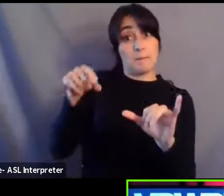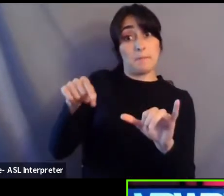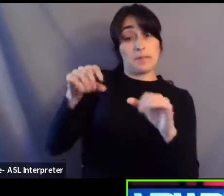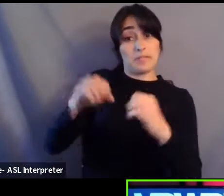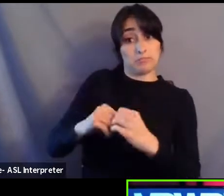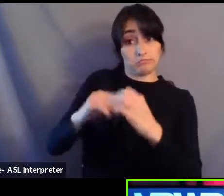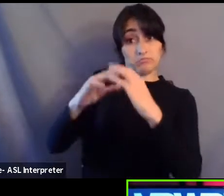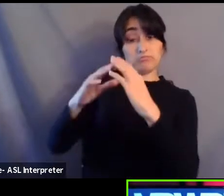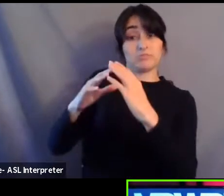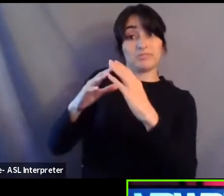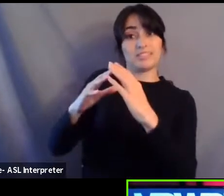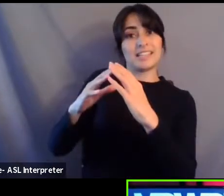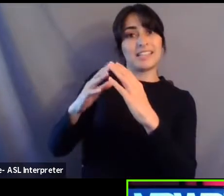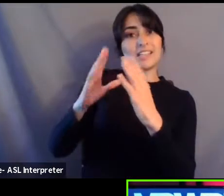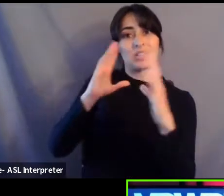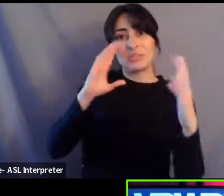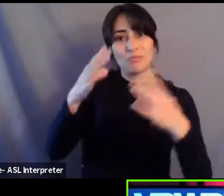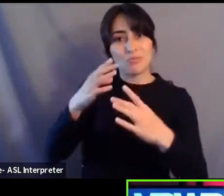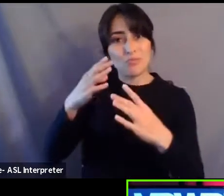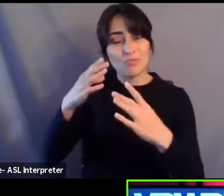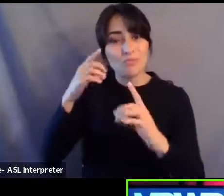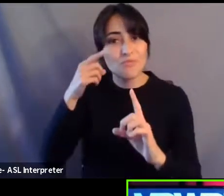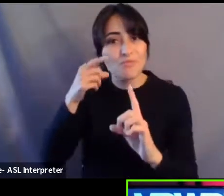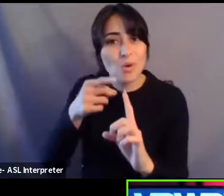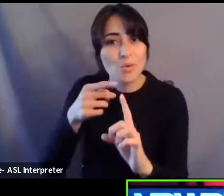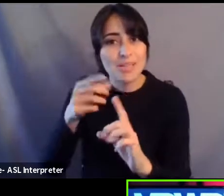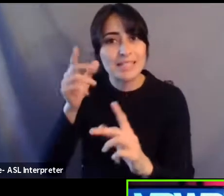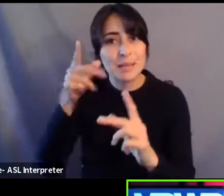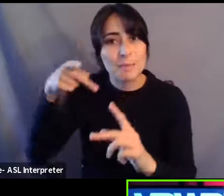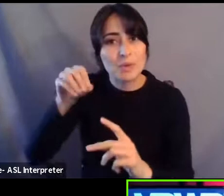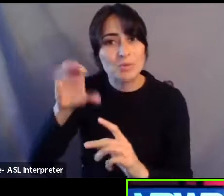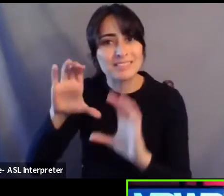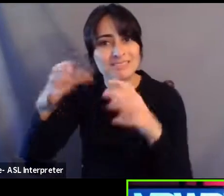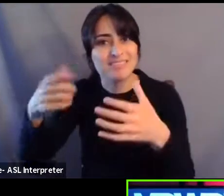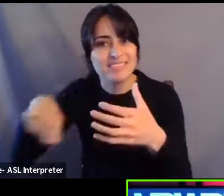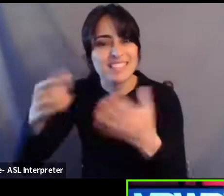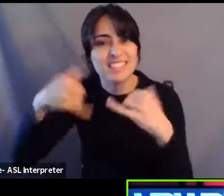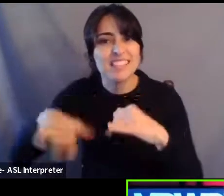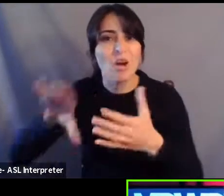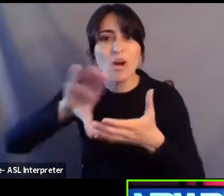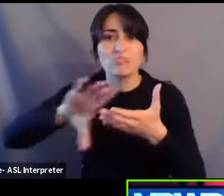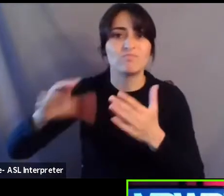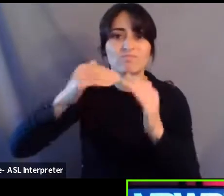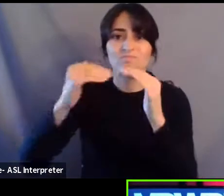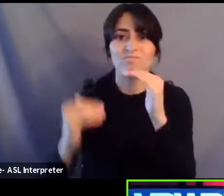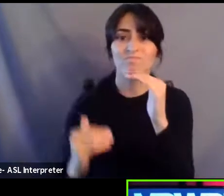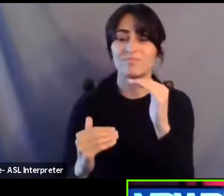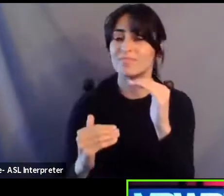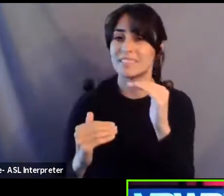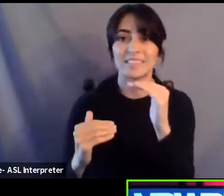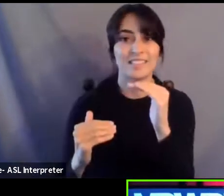keep people of color from accessing power, from accessing education. They created laws to